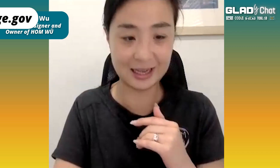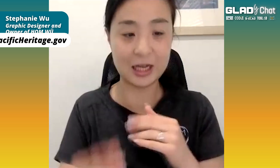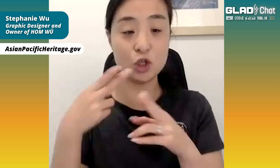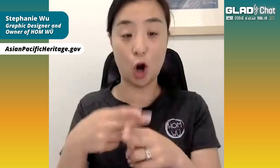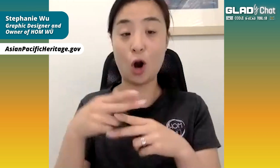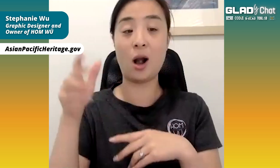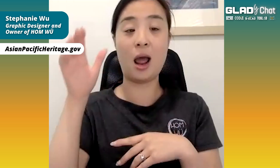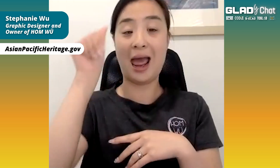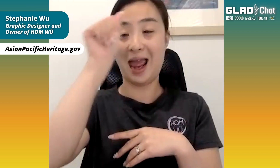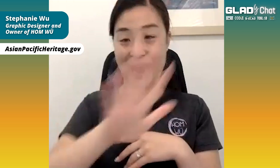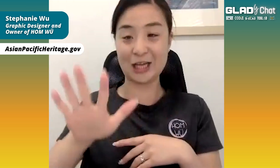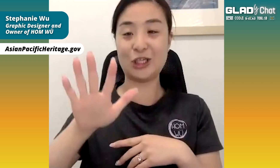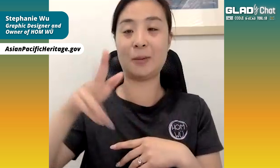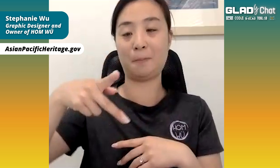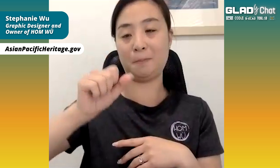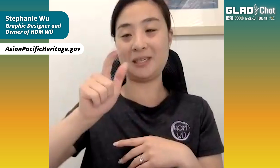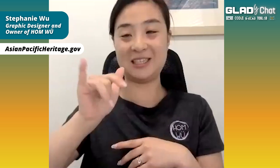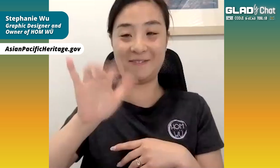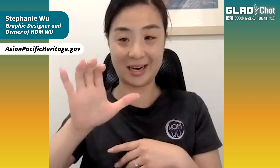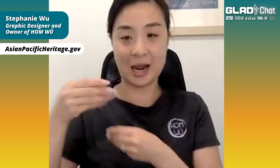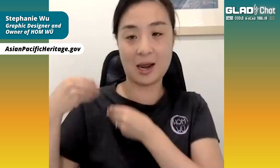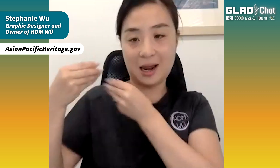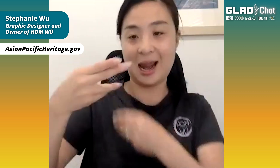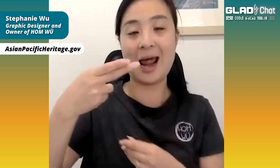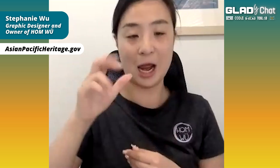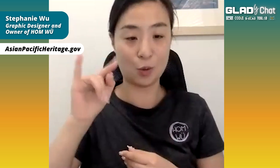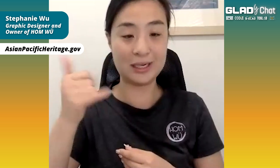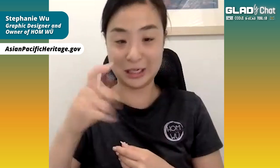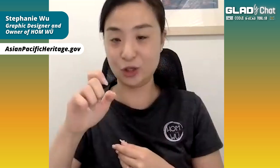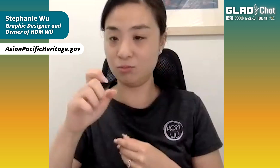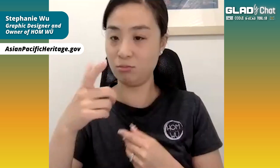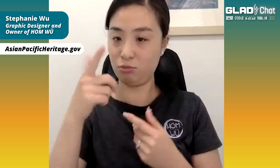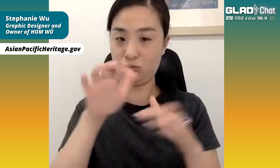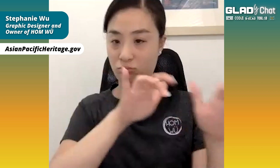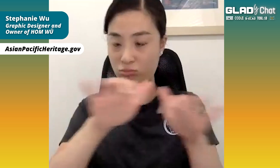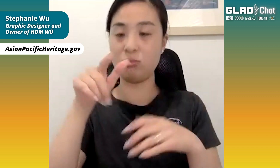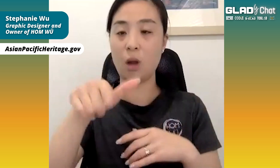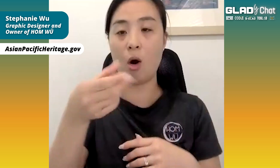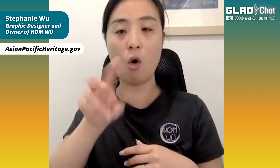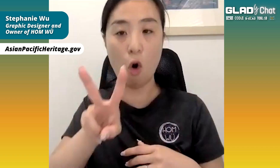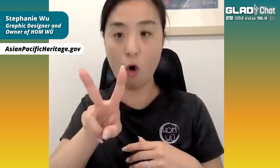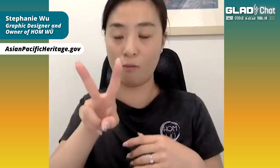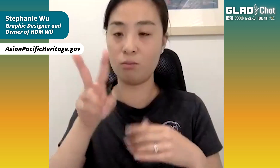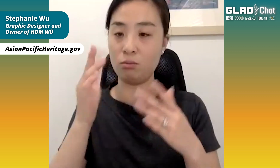it’s called AsianPacificHeritage.gov.